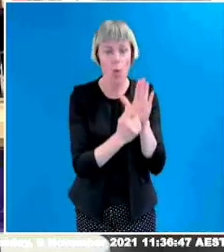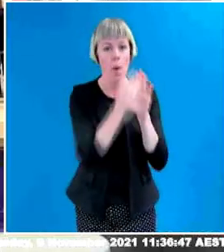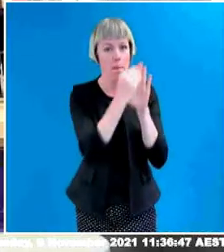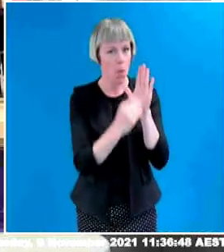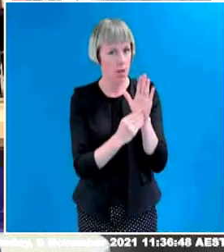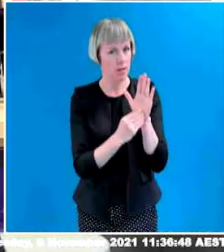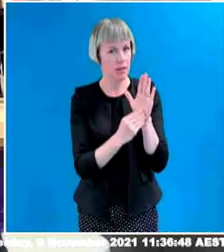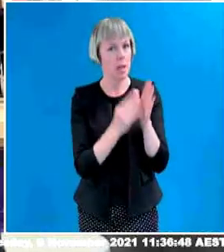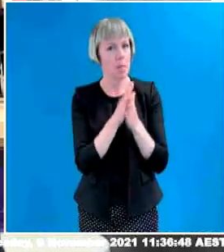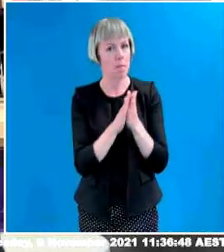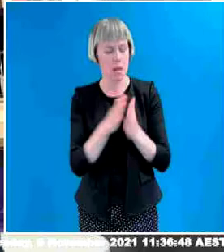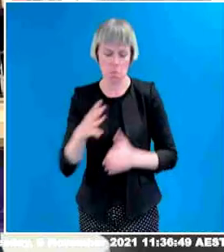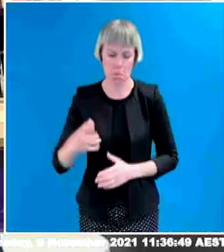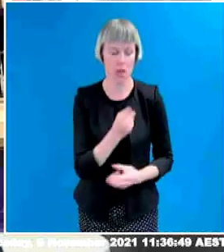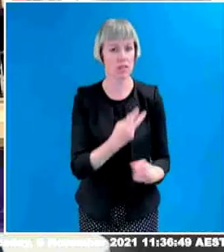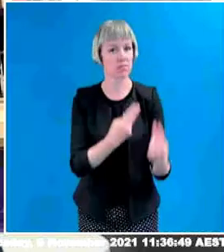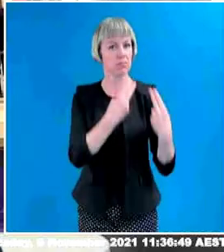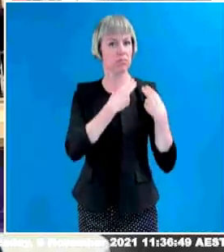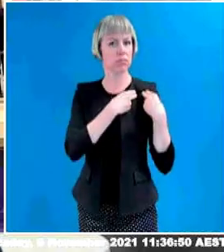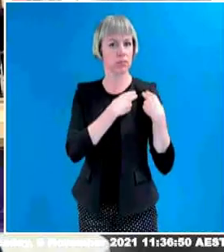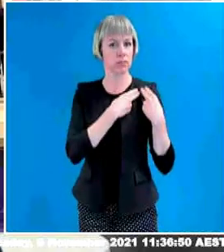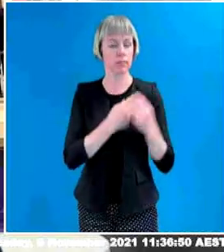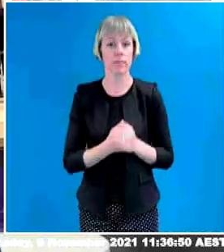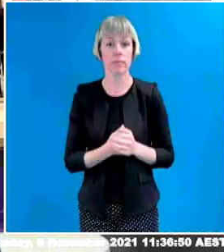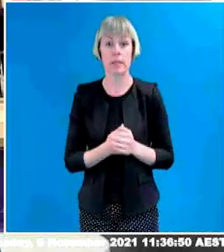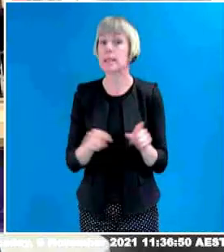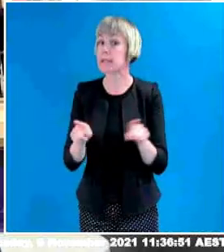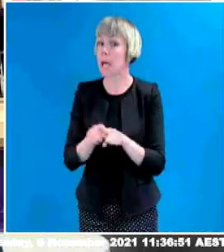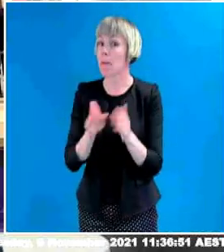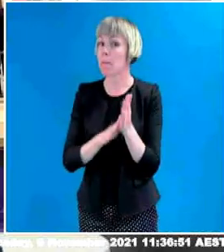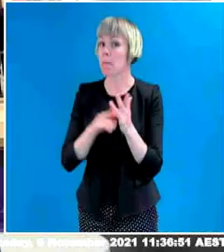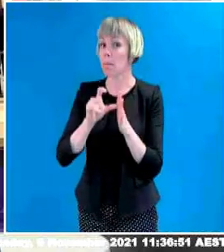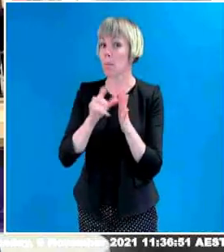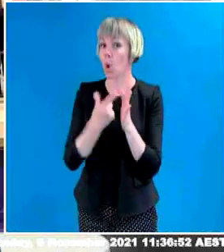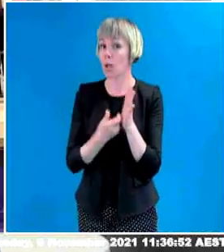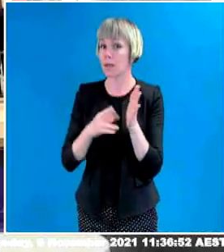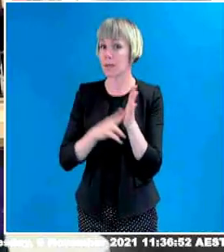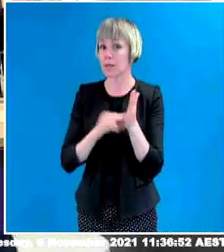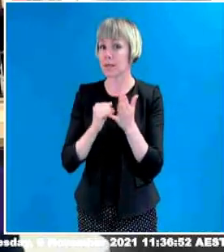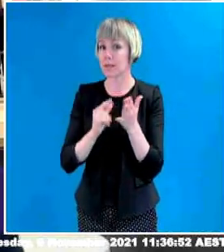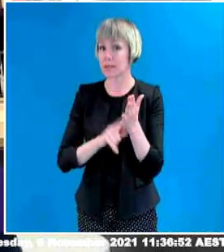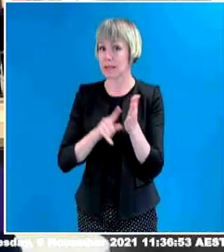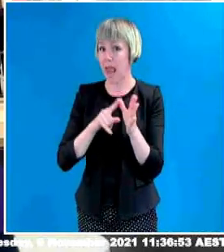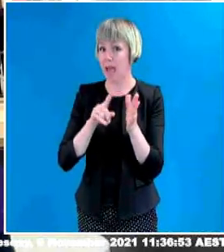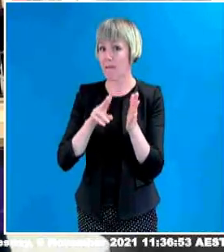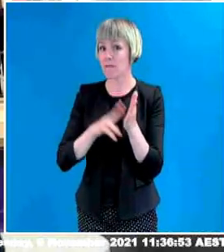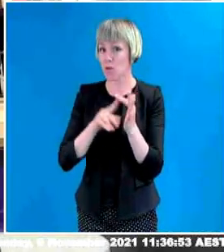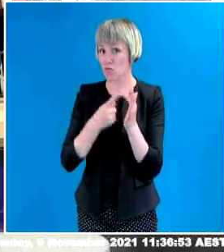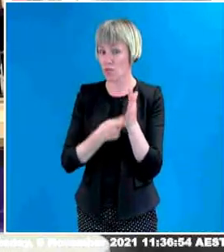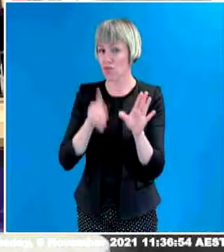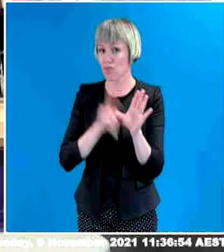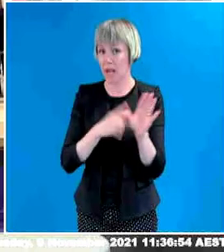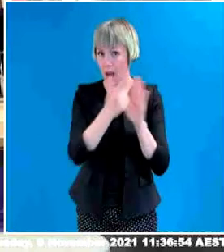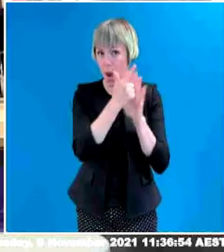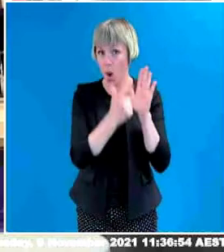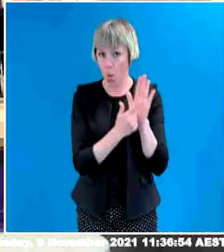I think the Modern Slavery Act also falls short in relation to that. When we look at something like human rights due diligence laws, which are